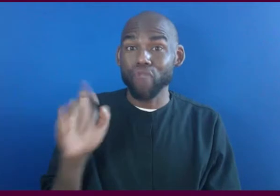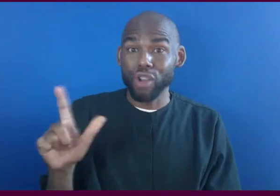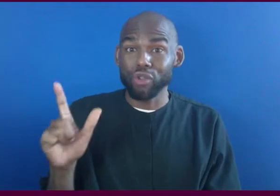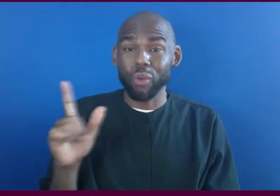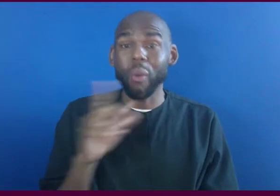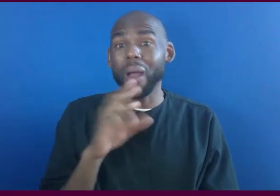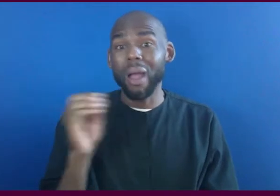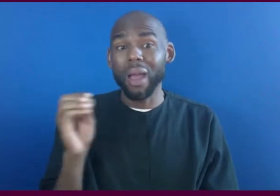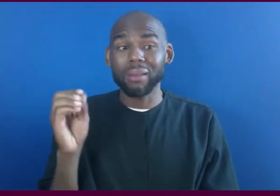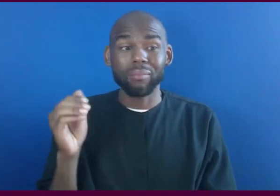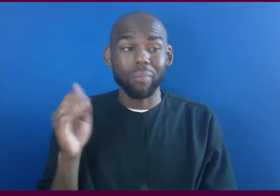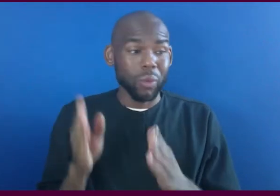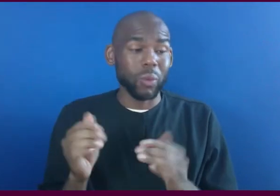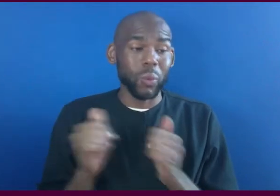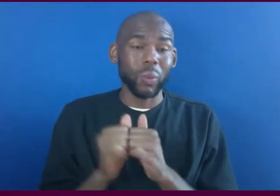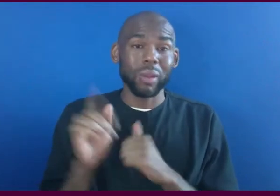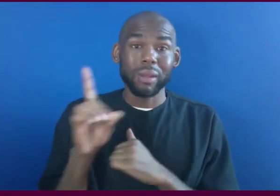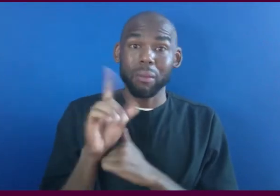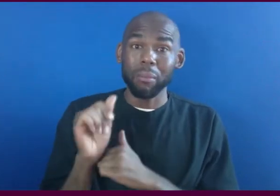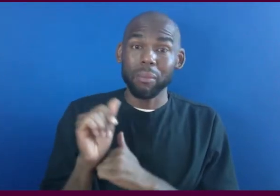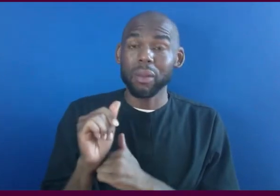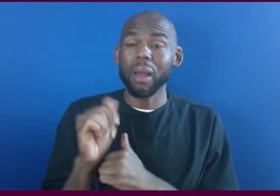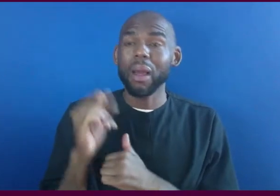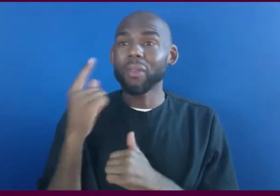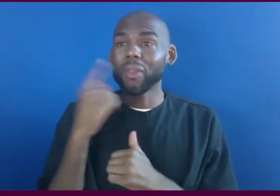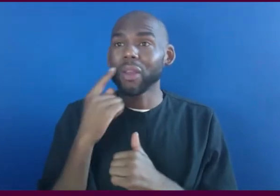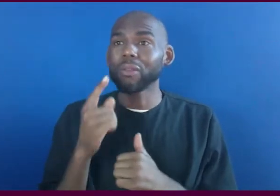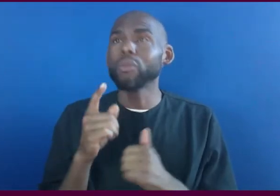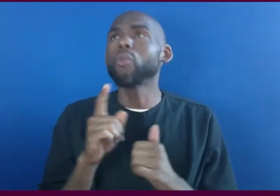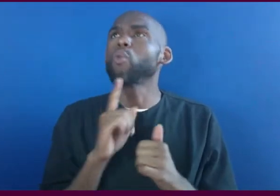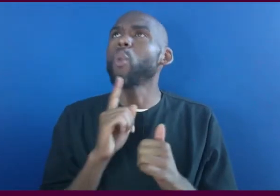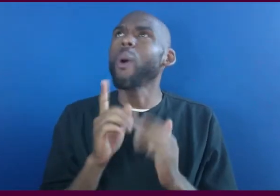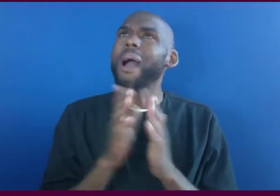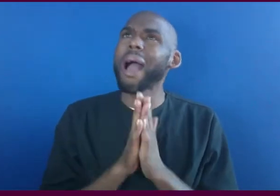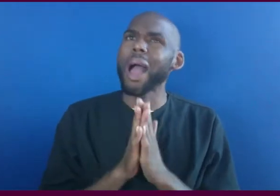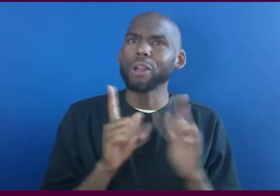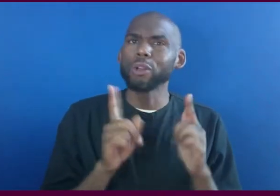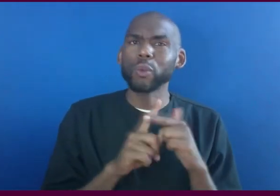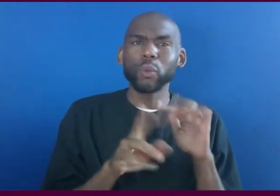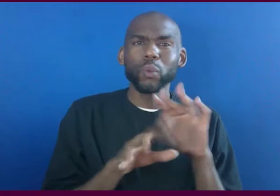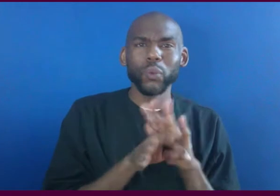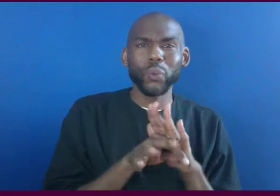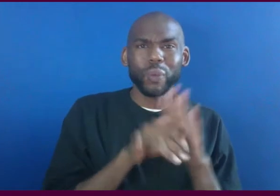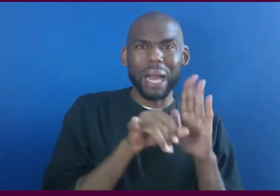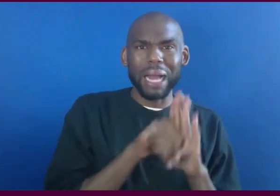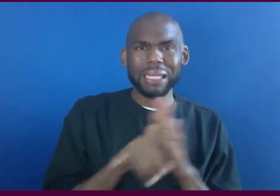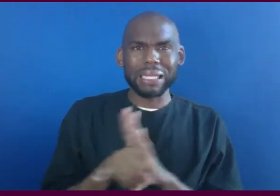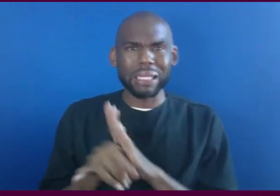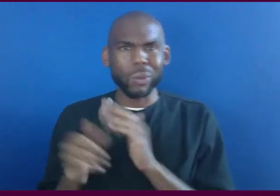with a disability, that often you're asked to choose which identity you happen to be